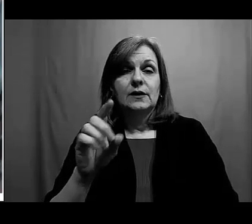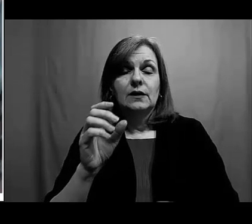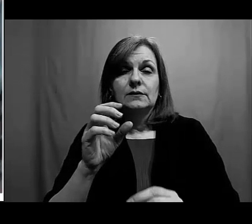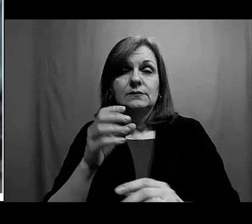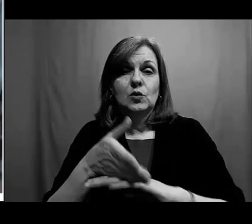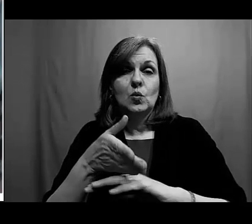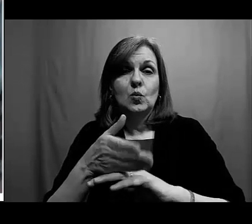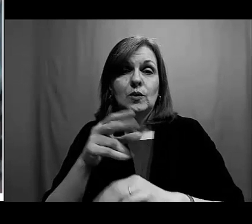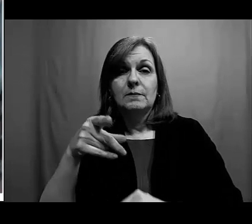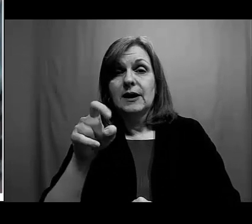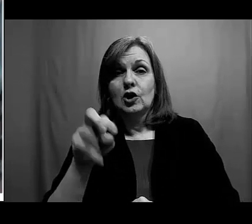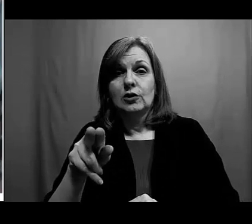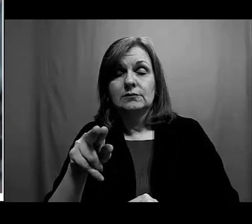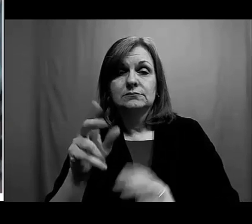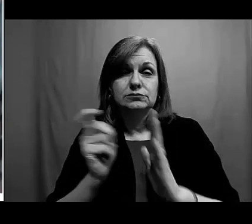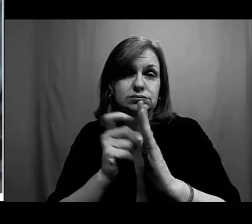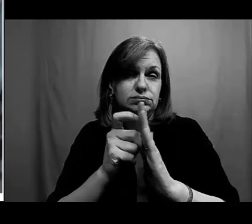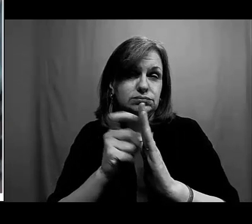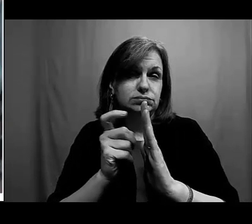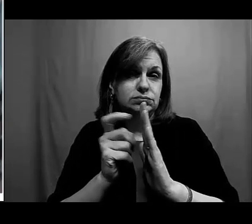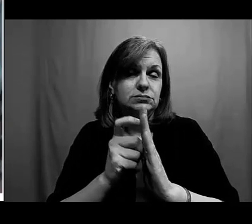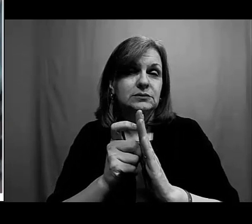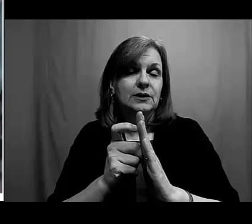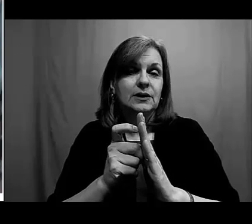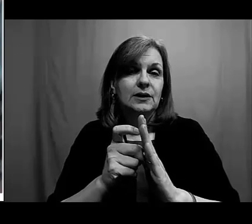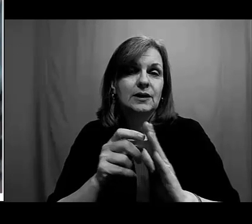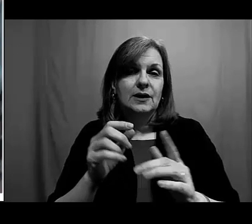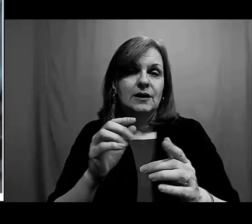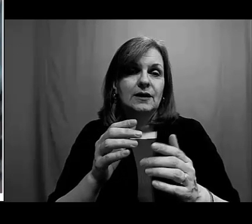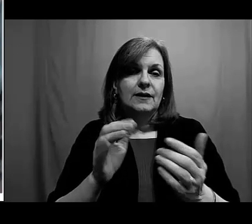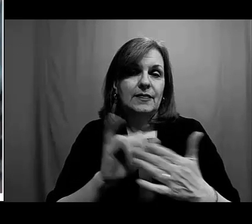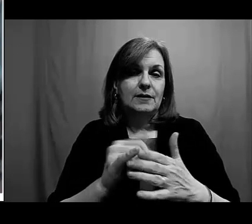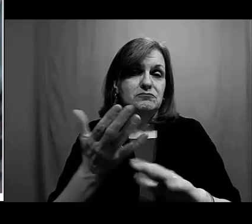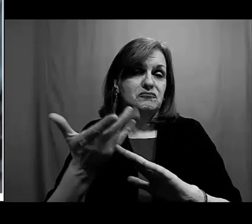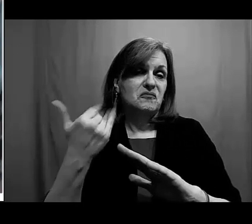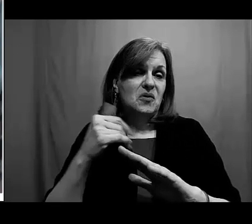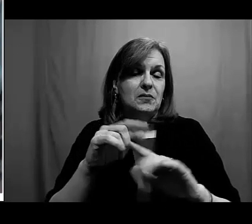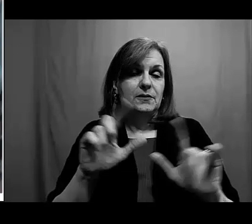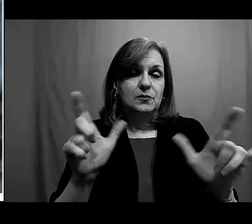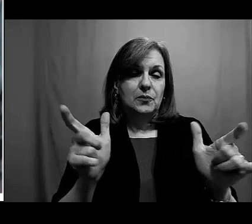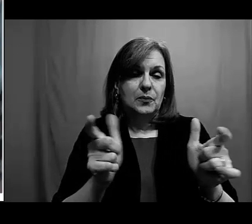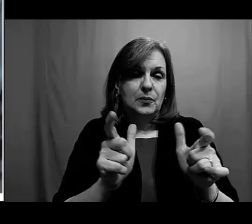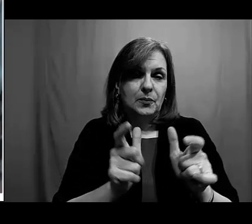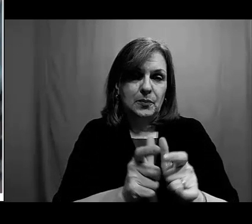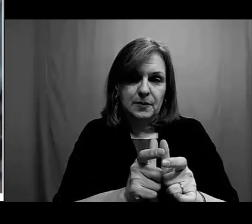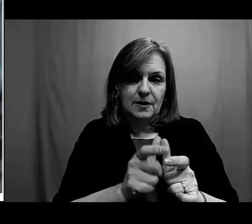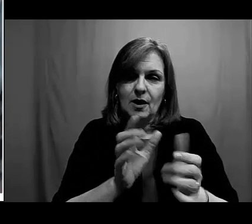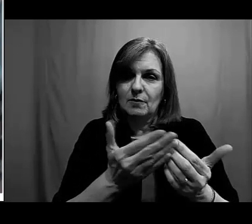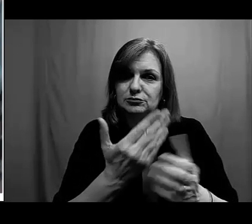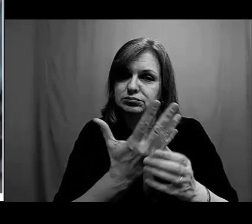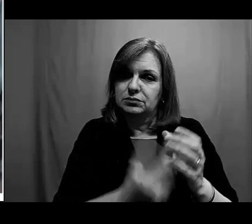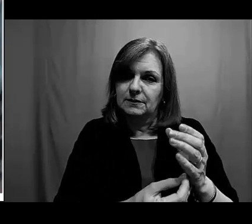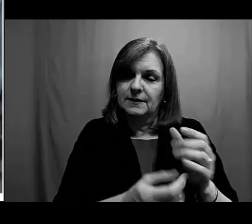particular - looking at essentially gone from near extinction very few individuals